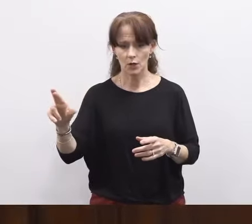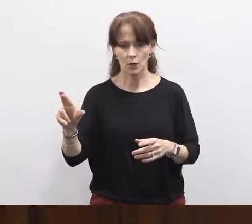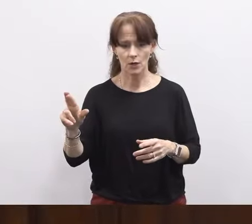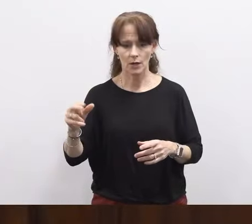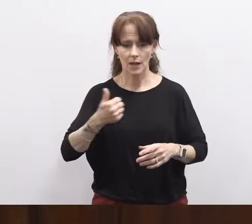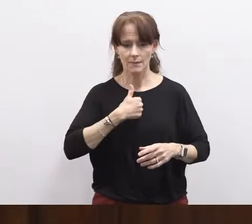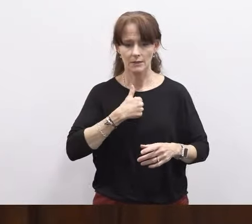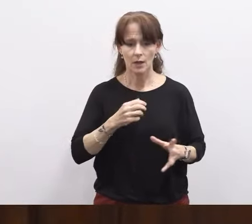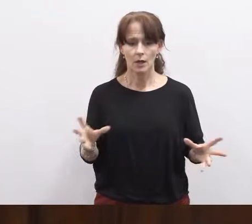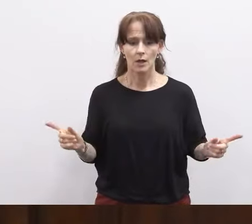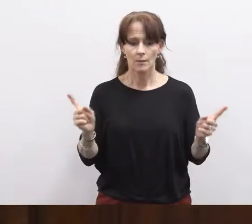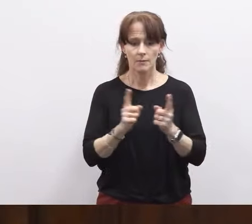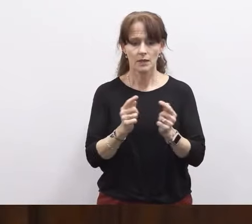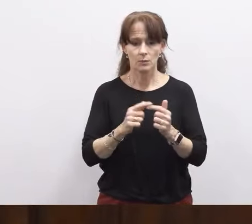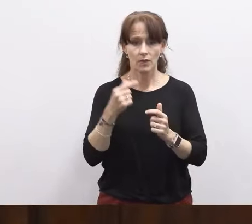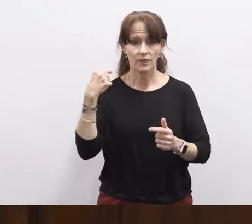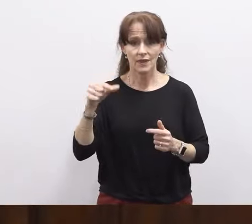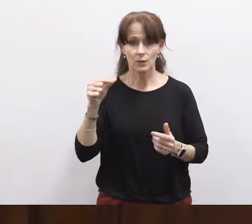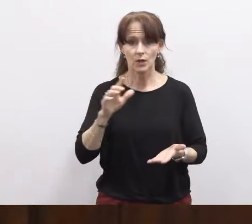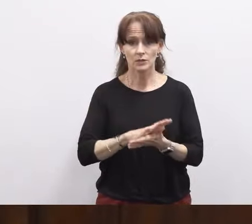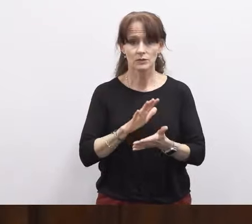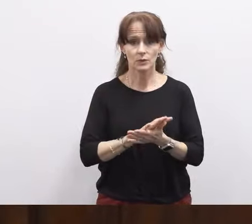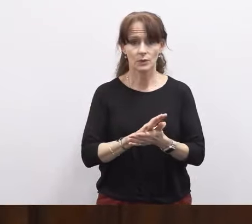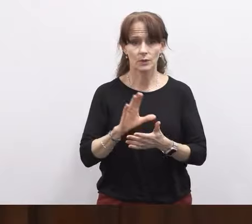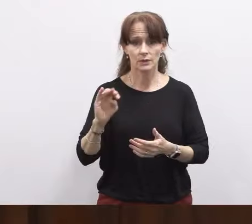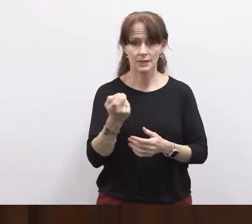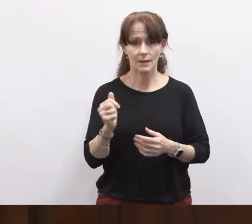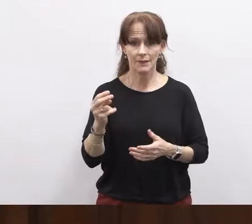with the Green School's Campaign next week.